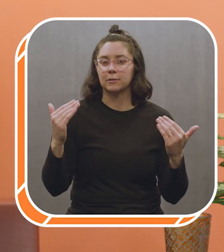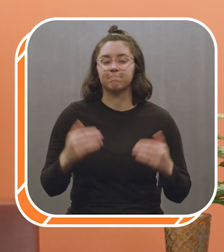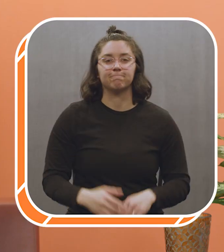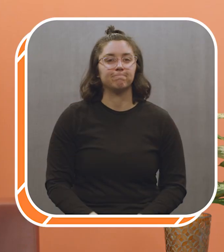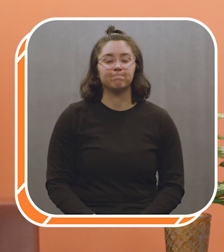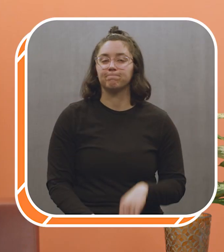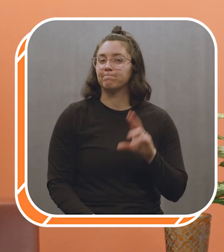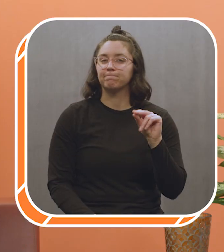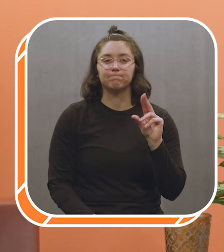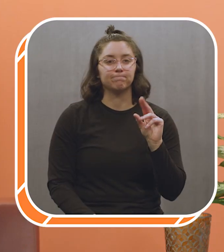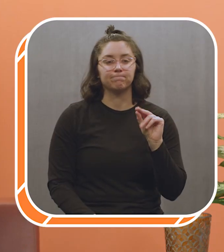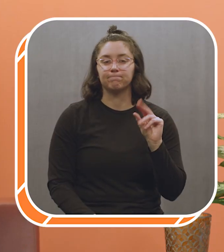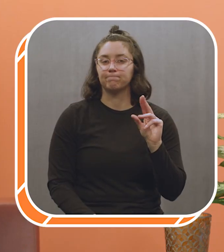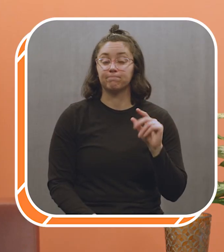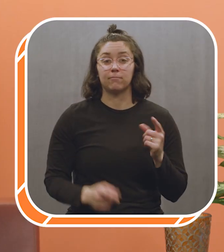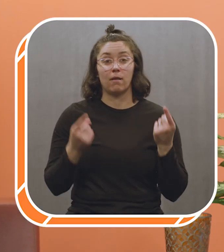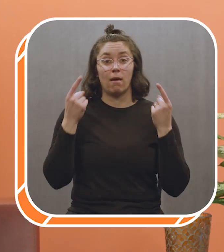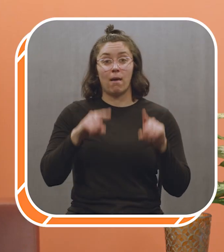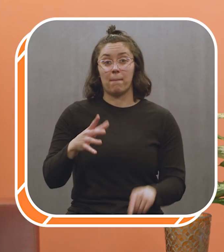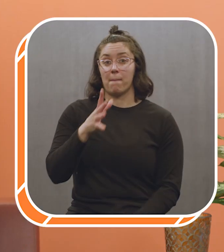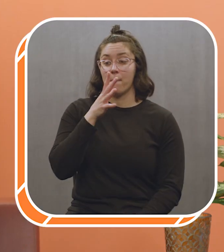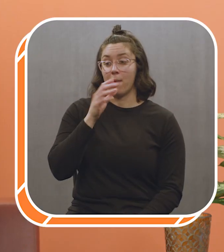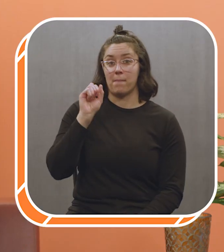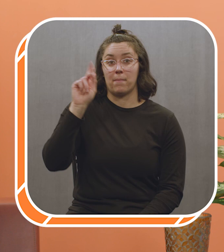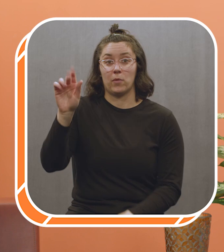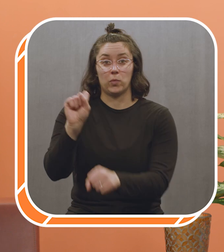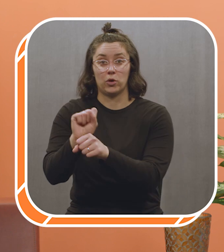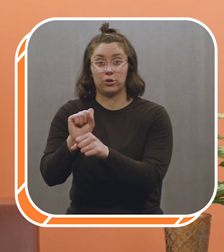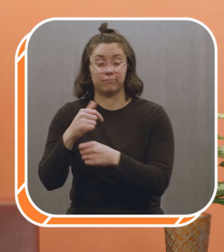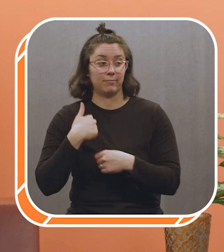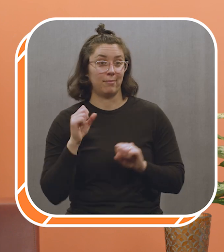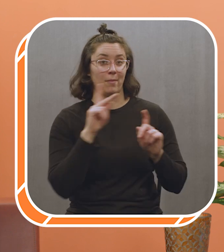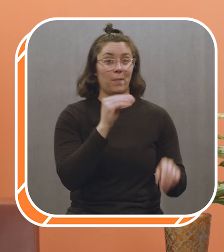No, what happened was my mom went back to work. I went back home